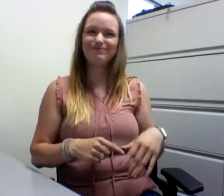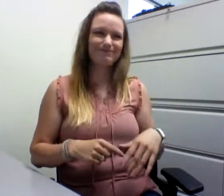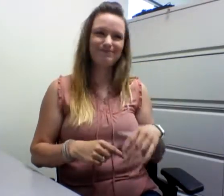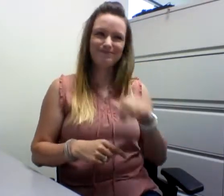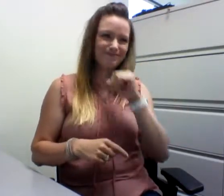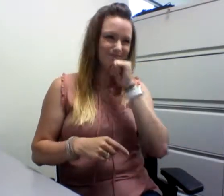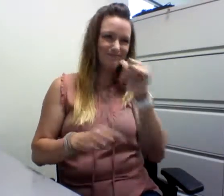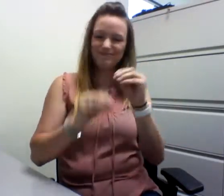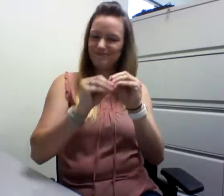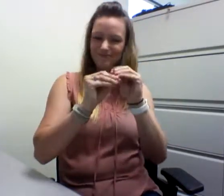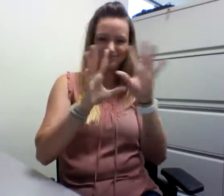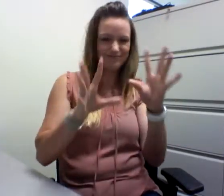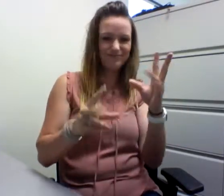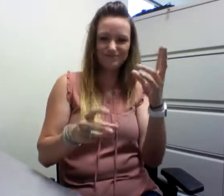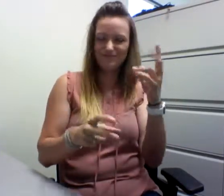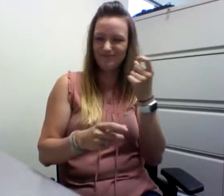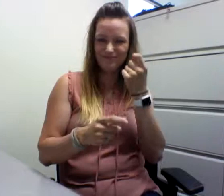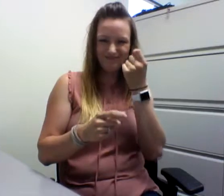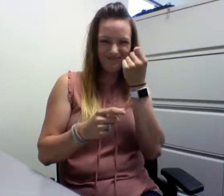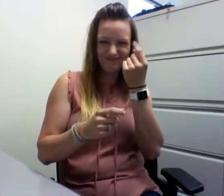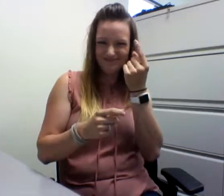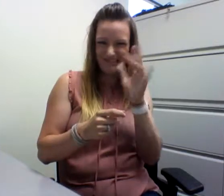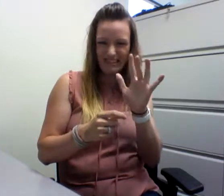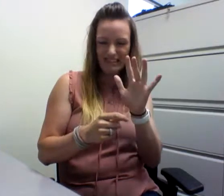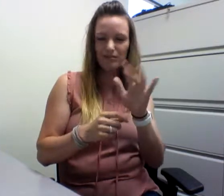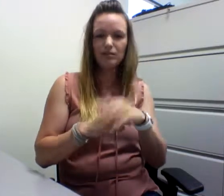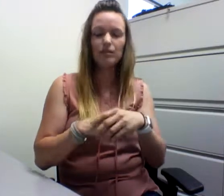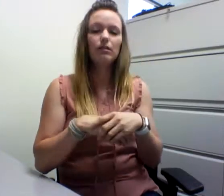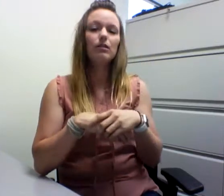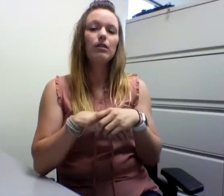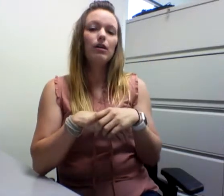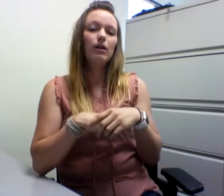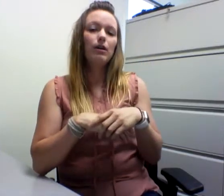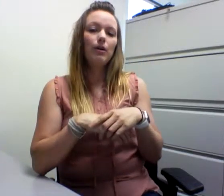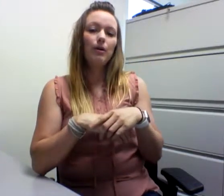still have unintelligible and unclear speech